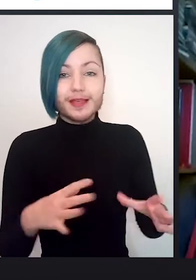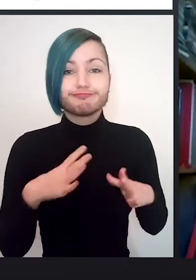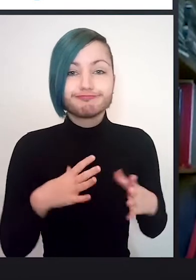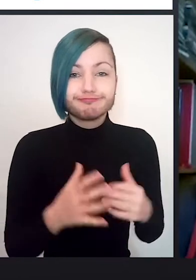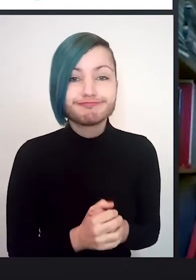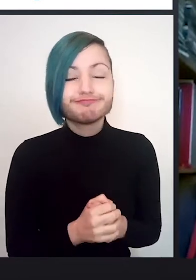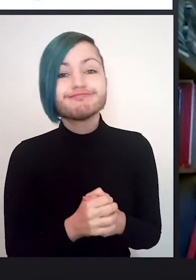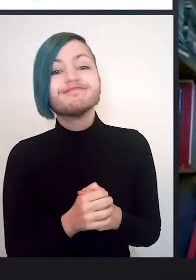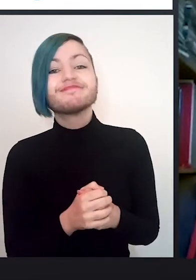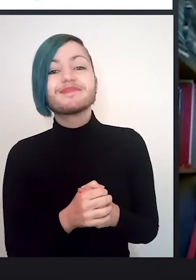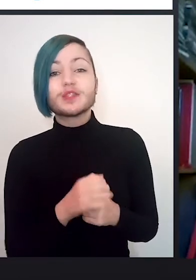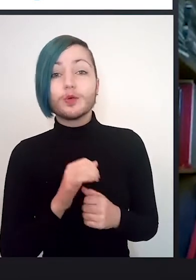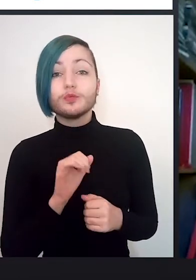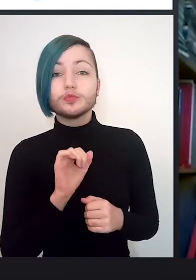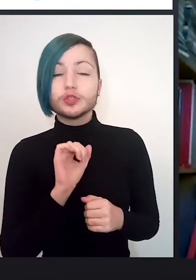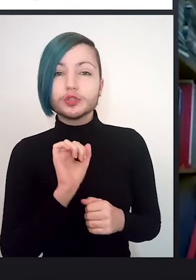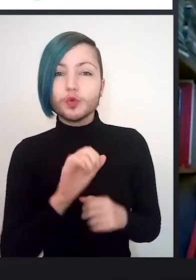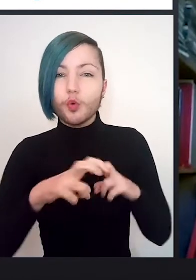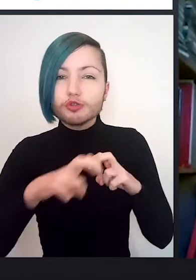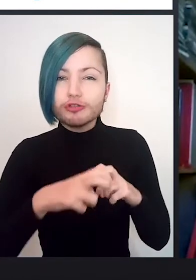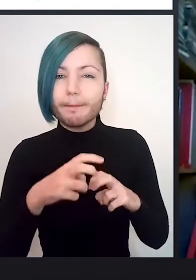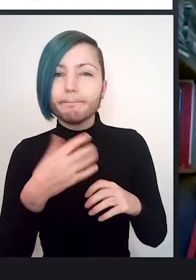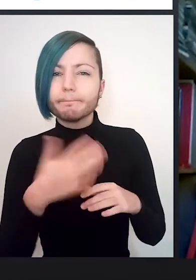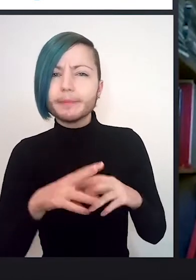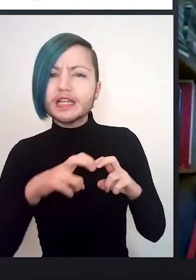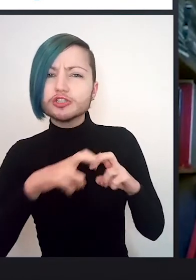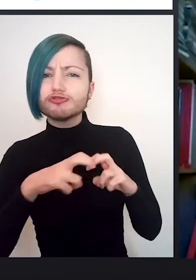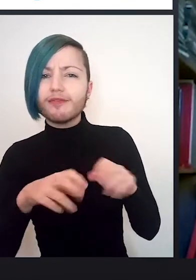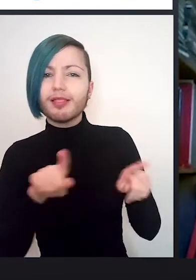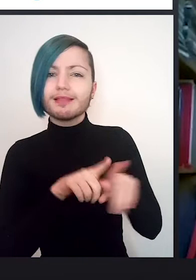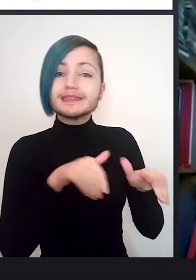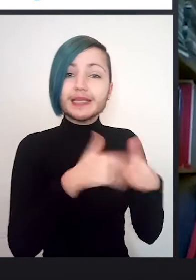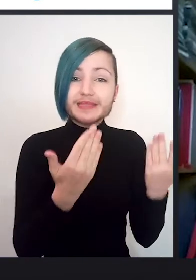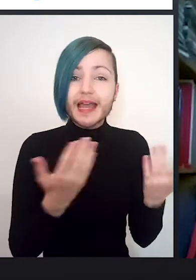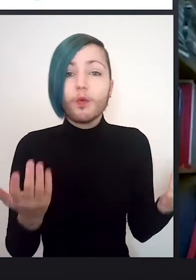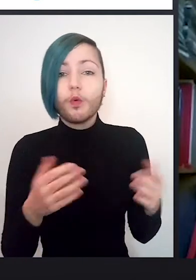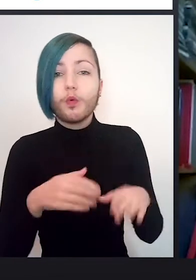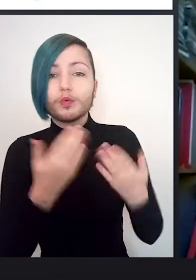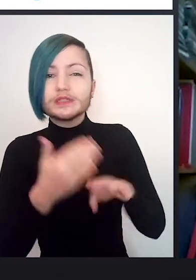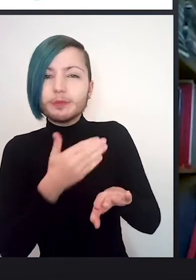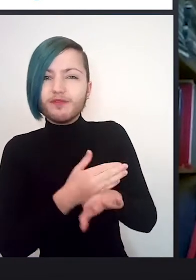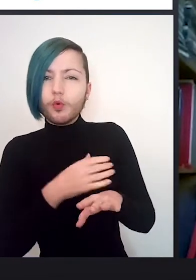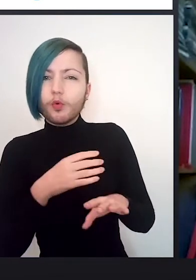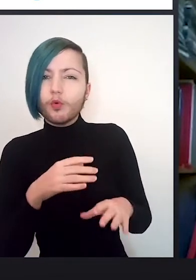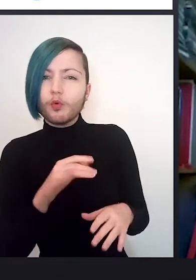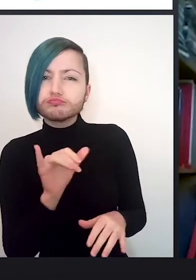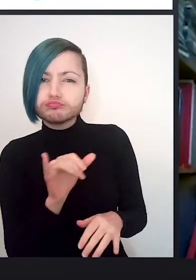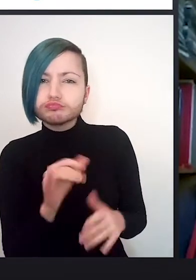Tell me about the visit. Did you go the morning of the operation, or did you travel the night before? What was the arrangement?